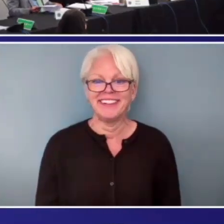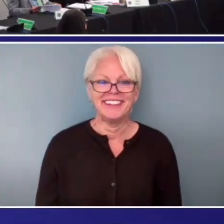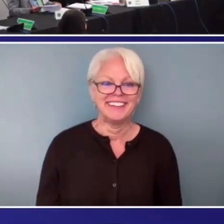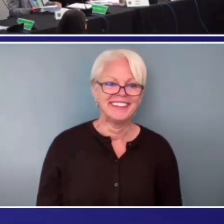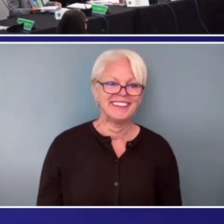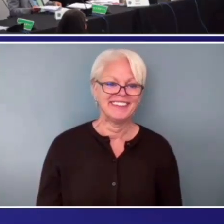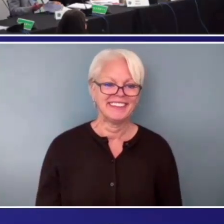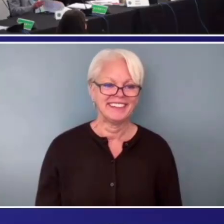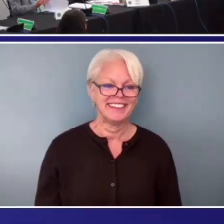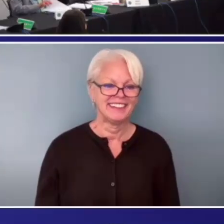I'm neutral.